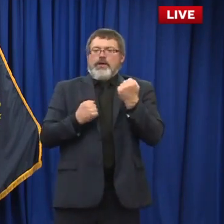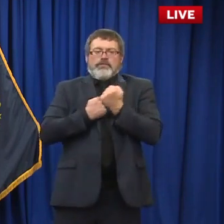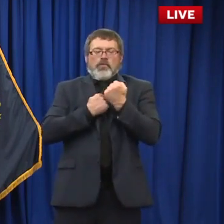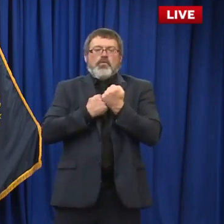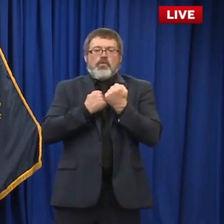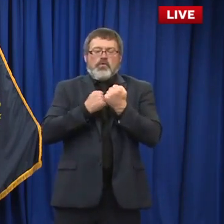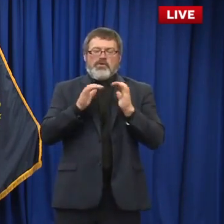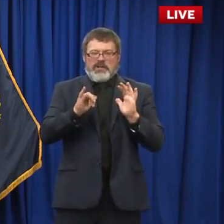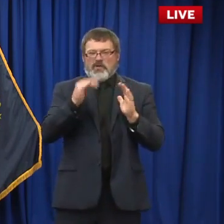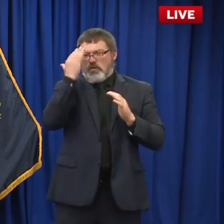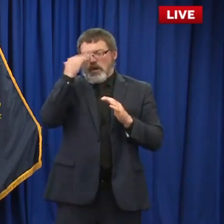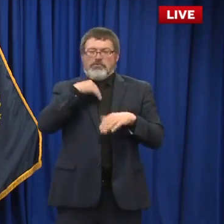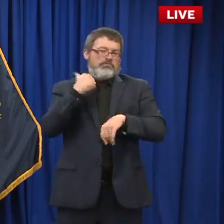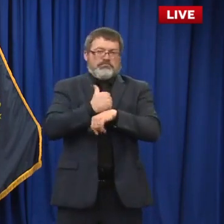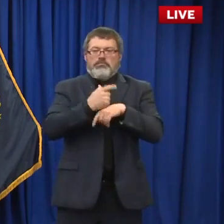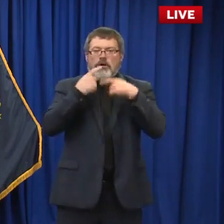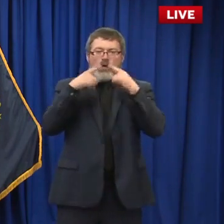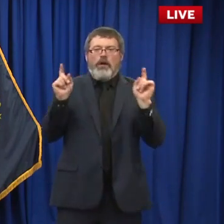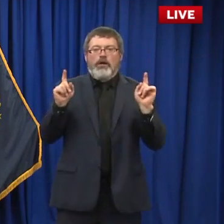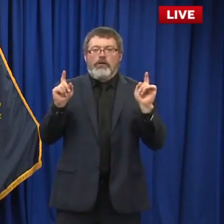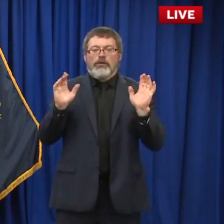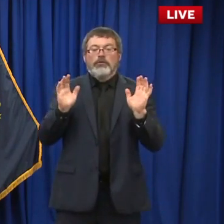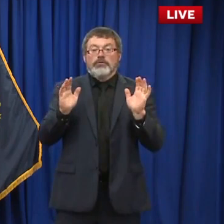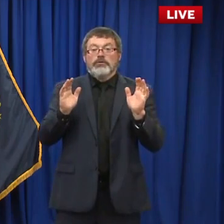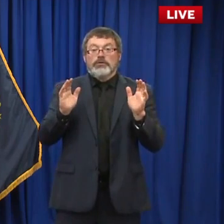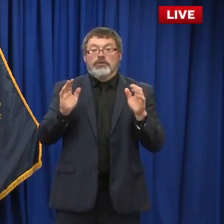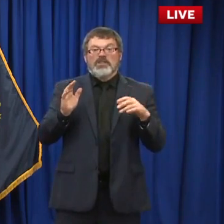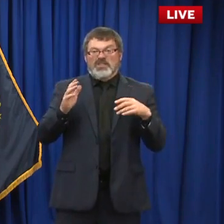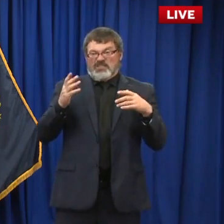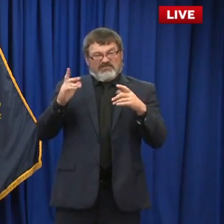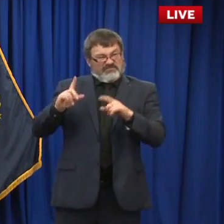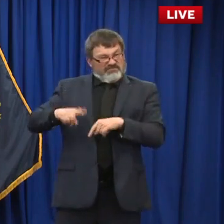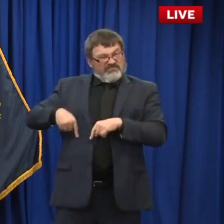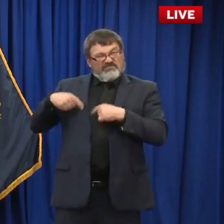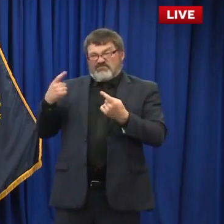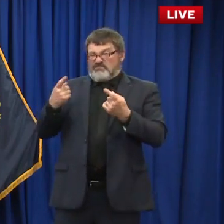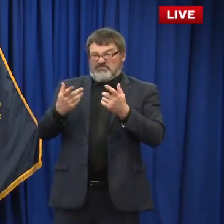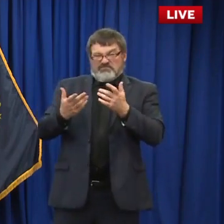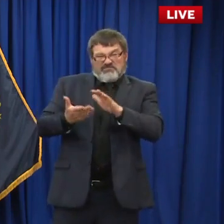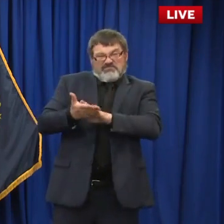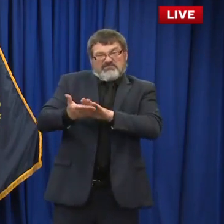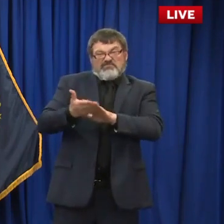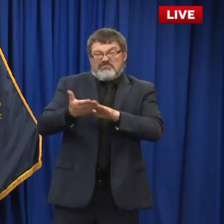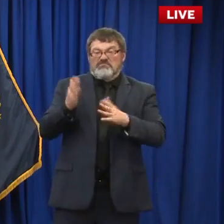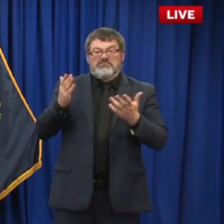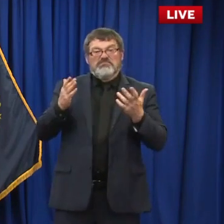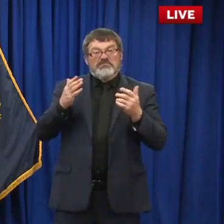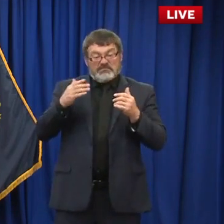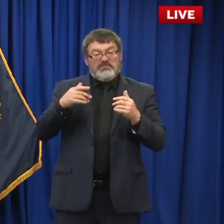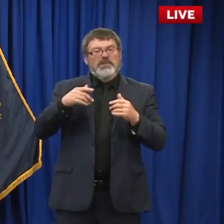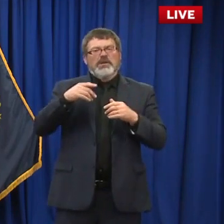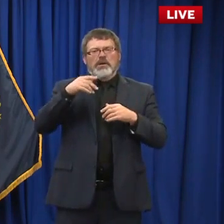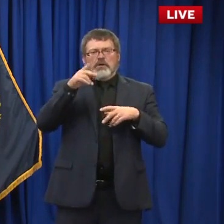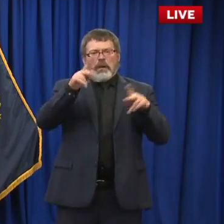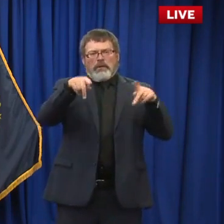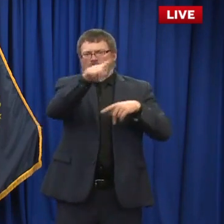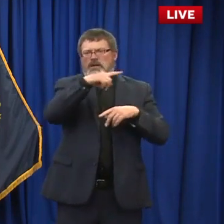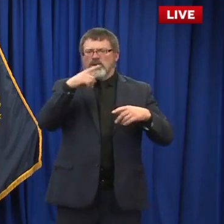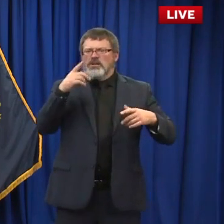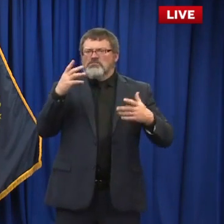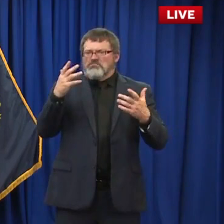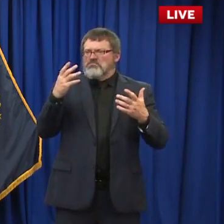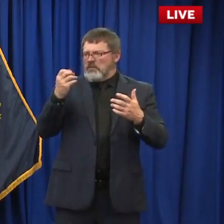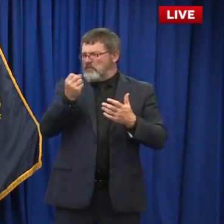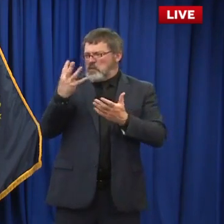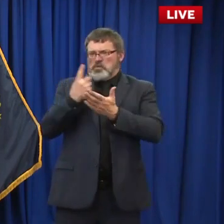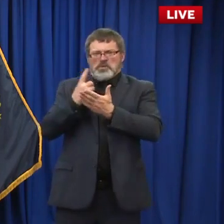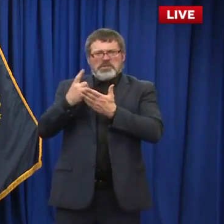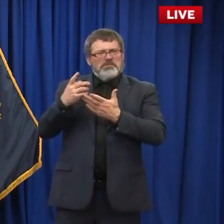SO FOR AN EFFECTIVE DATE, I WOULD SAY, IT'S EFFECTIVE IMMEDIATELY, BUT I THINK WHAT YOU'LL FIND IS A LOT OF PEOPLE THAT HAVE ACCESSED HEALTH CARE HAS HAD THE ABILITY TO HAVE A